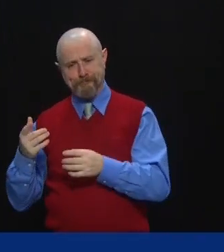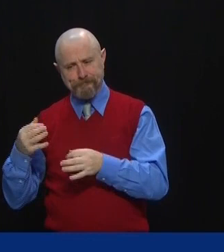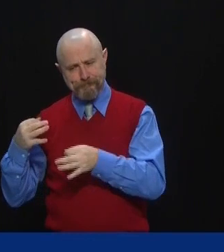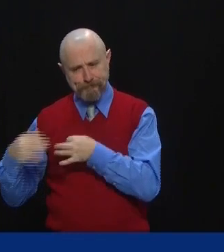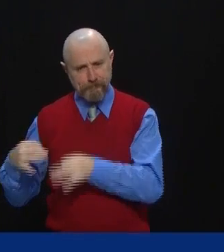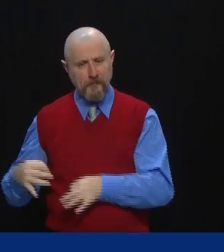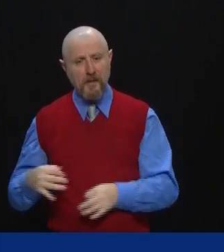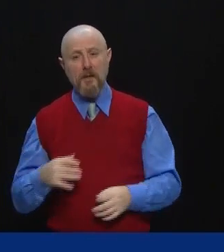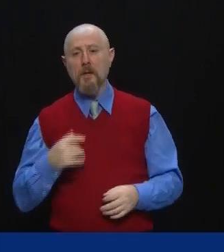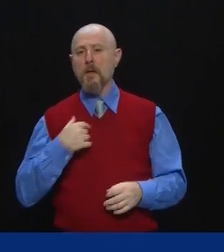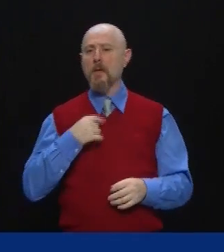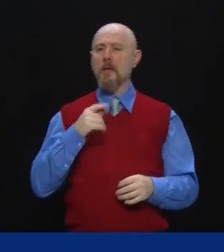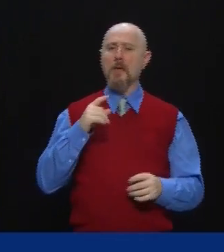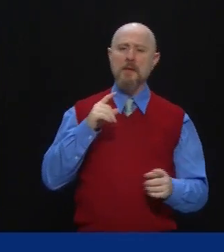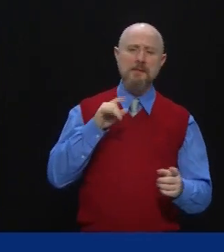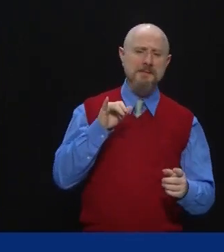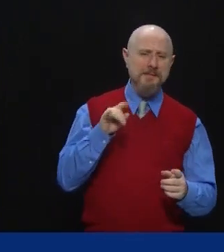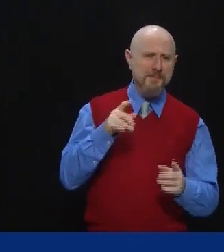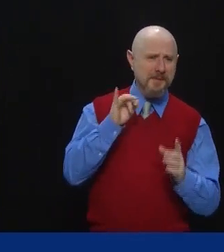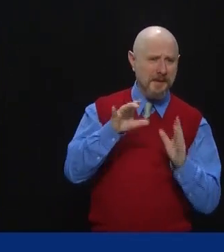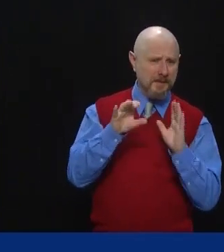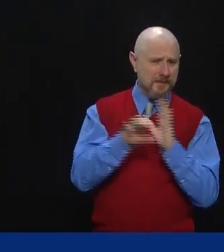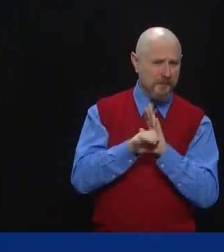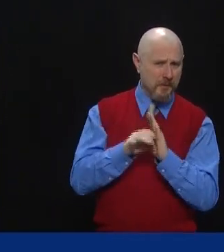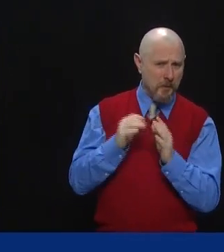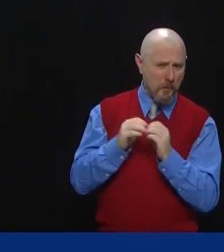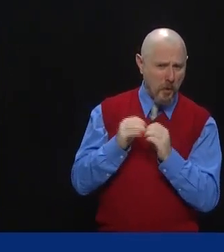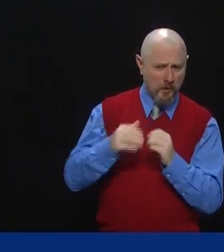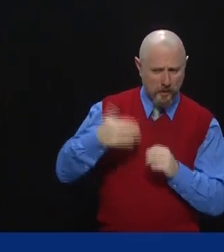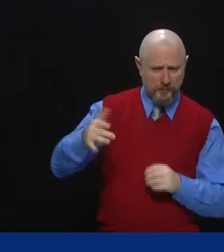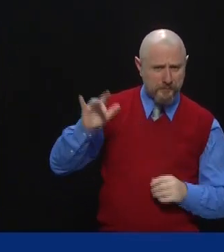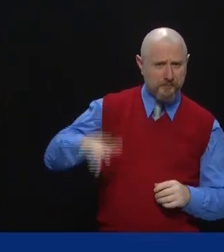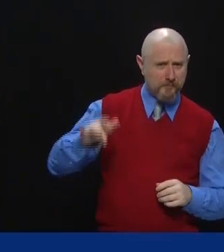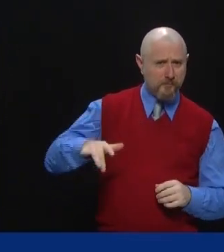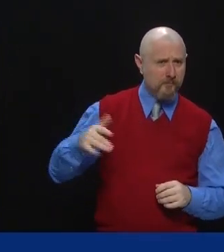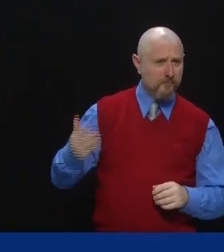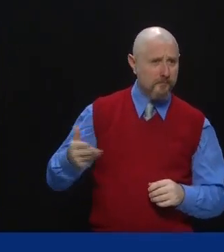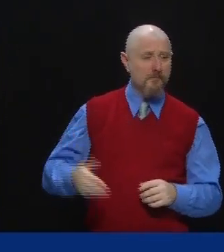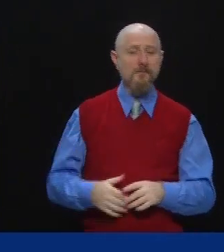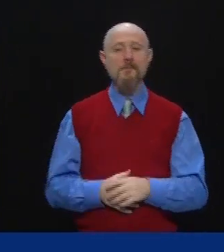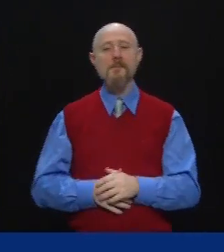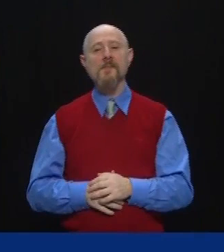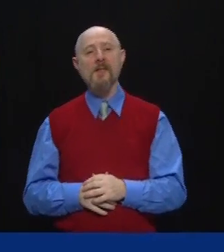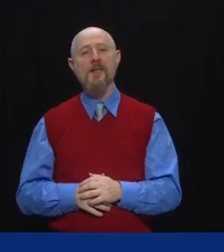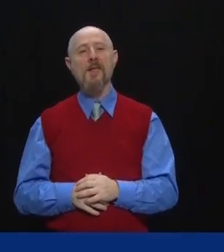DIRECTOR, STATE OPERATIONS DIRECTOR KATHERINE GARCIA GIVE MORE DETAILS AND IS THAT A PICTURE OF YOU UNLOADING THAT PLANE?